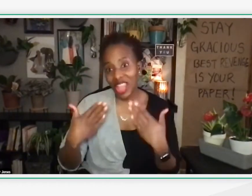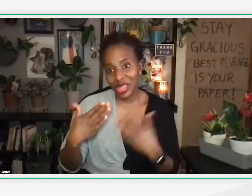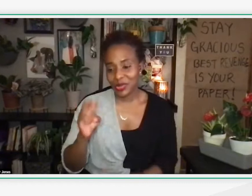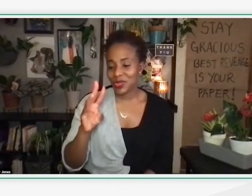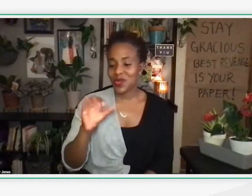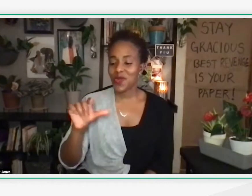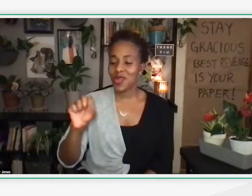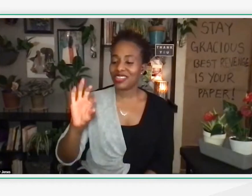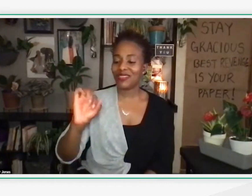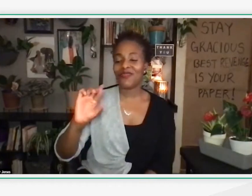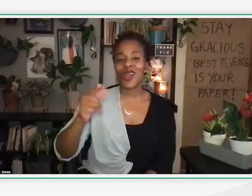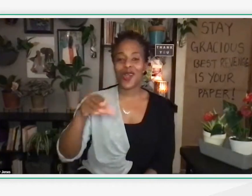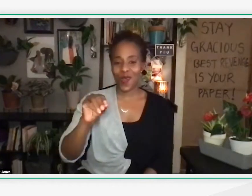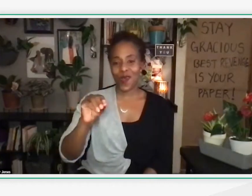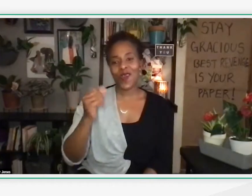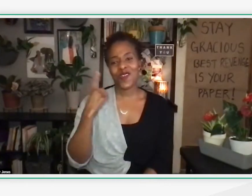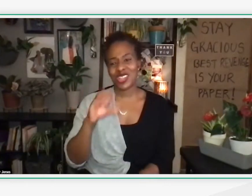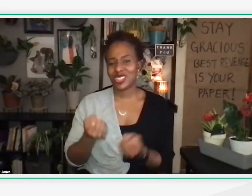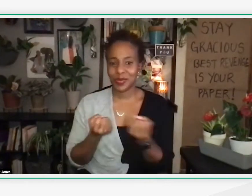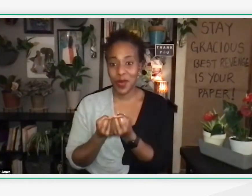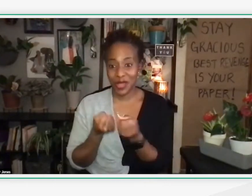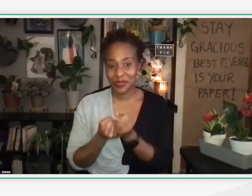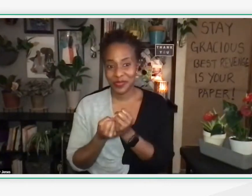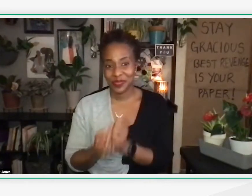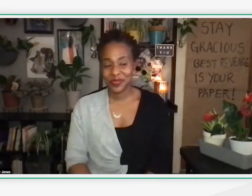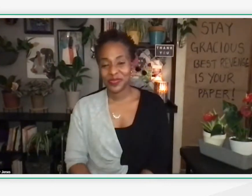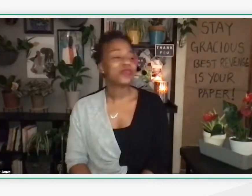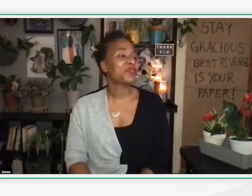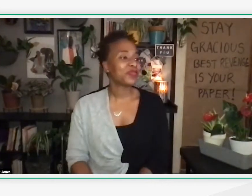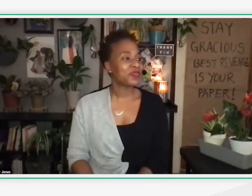for all to watch. Thank you again, Wells Fargo Foundation, for your support.